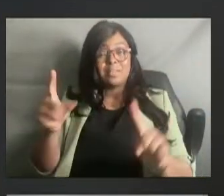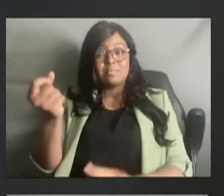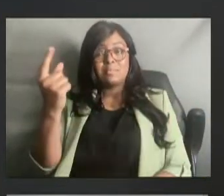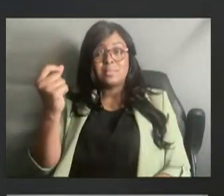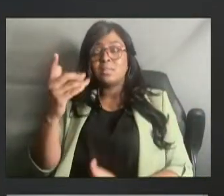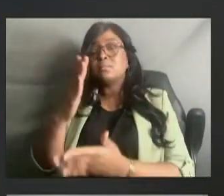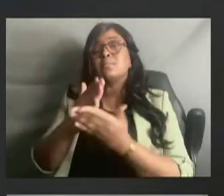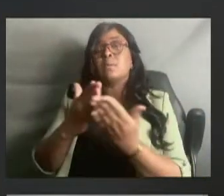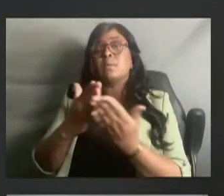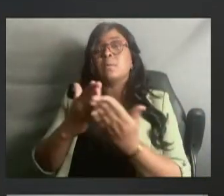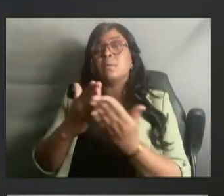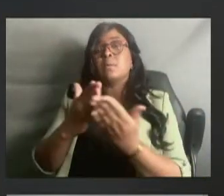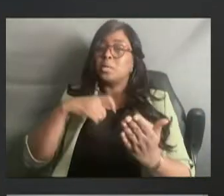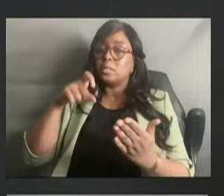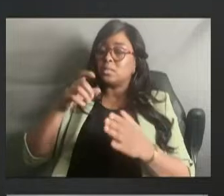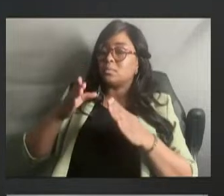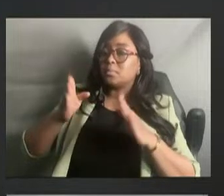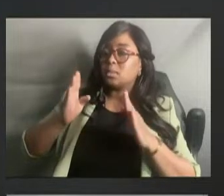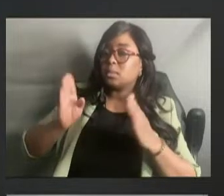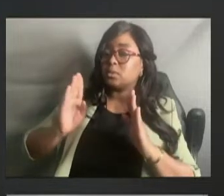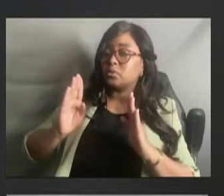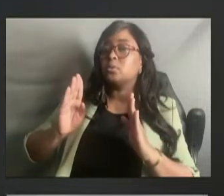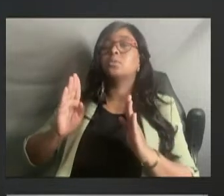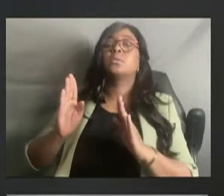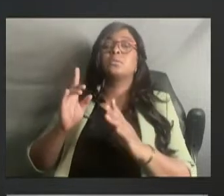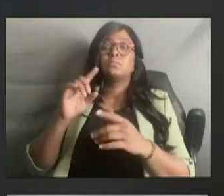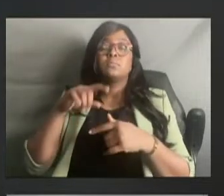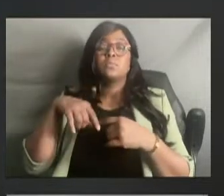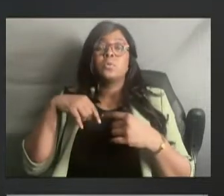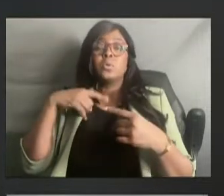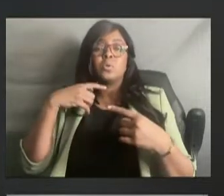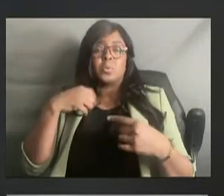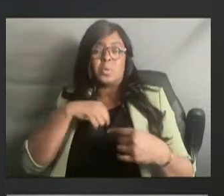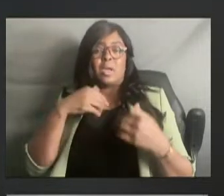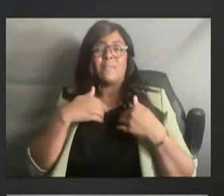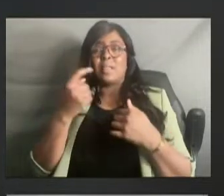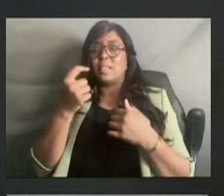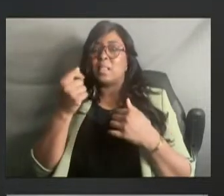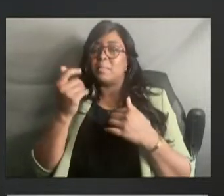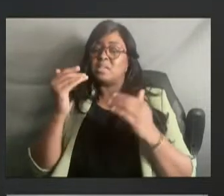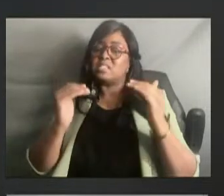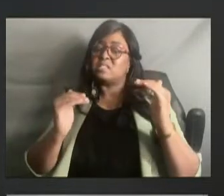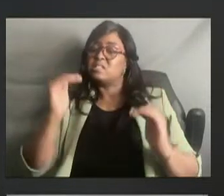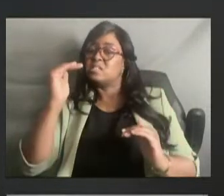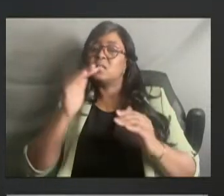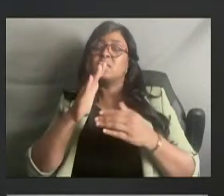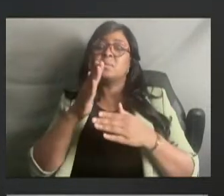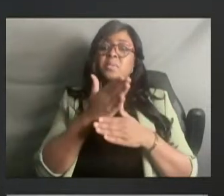have a fantastic school system. But there there are some things